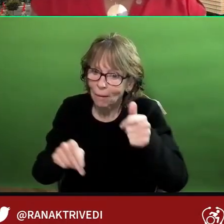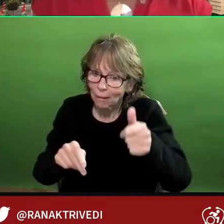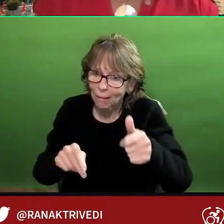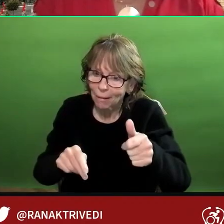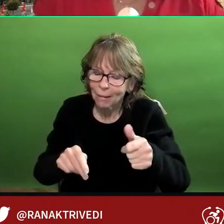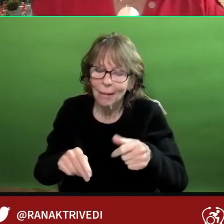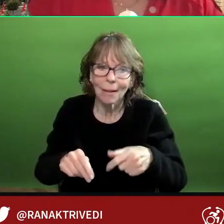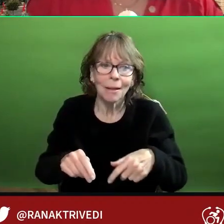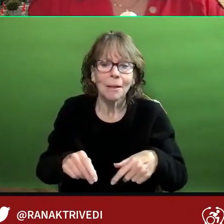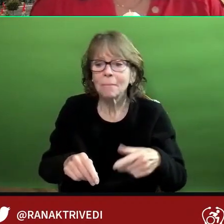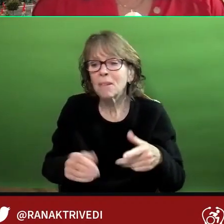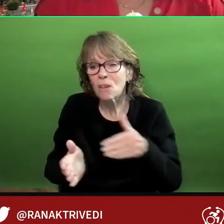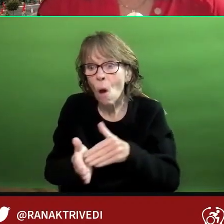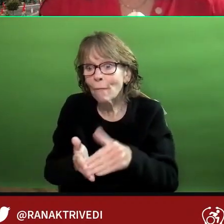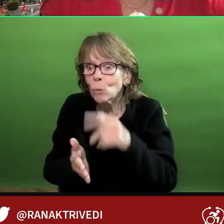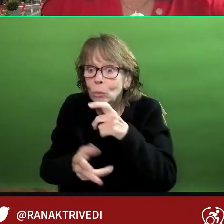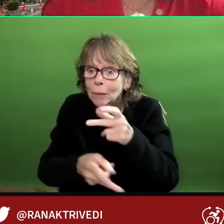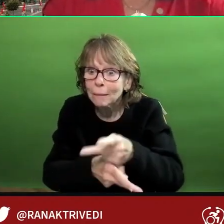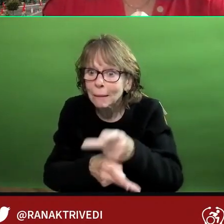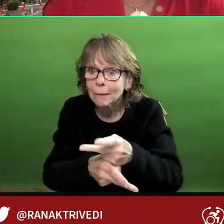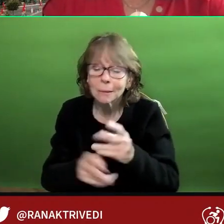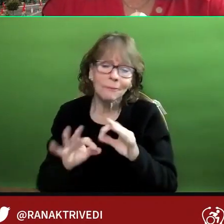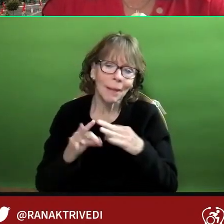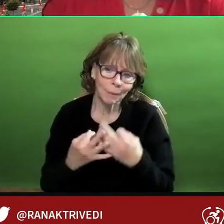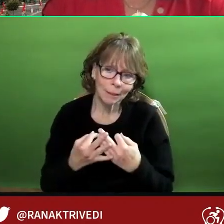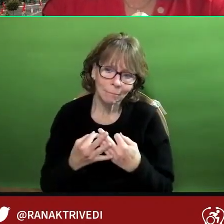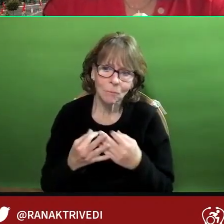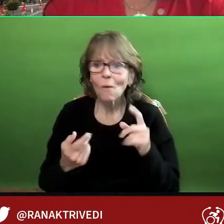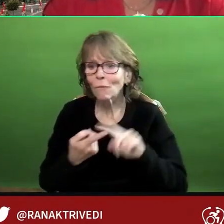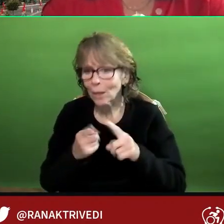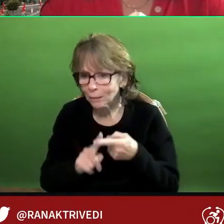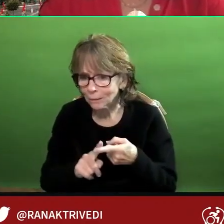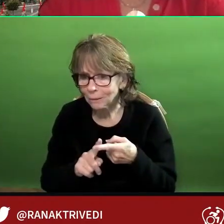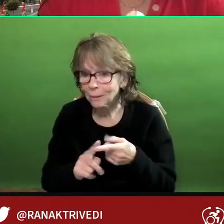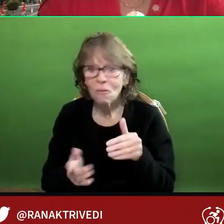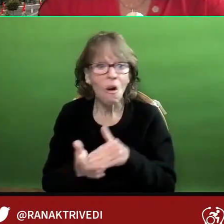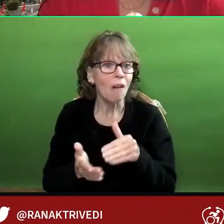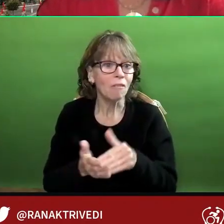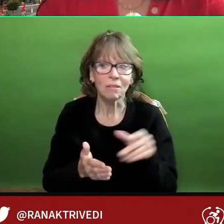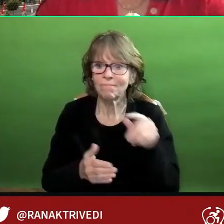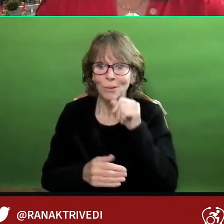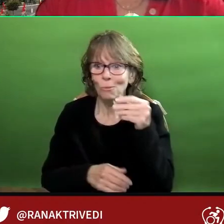by family members or friends and it's often unpaid care. There have been some